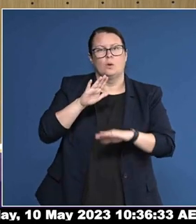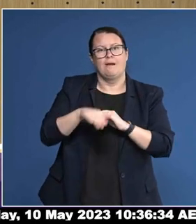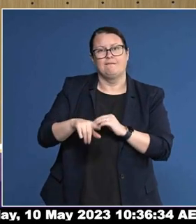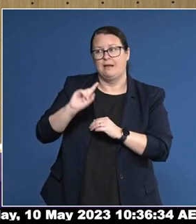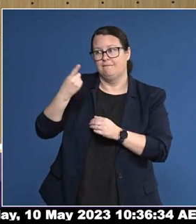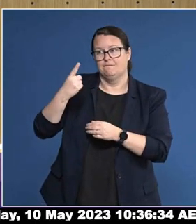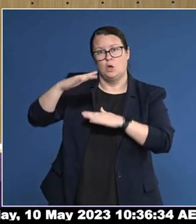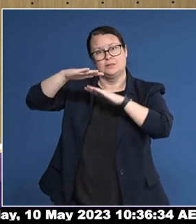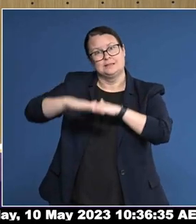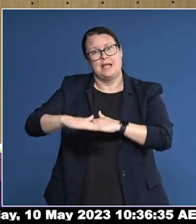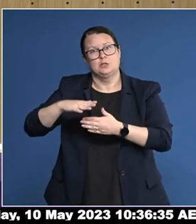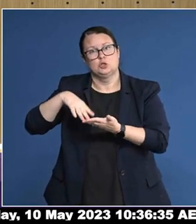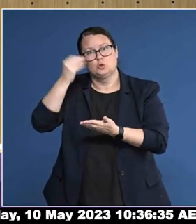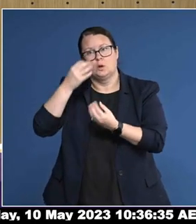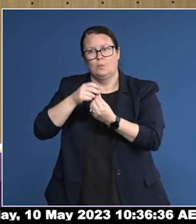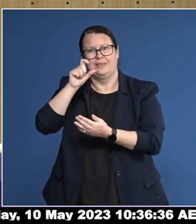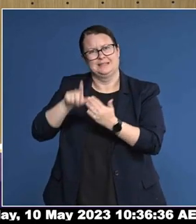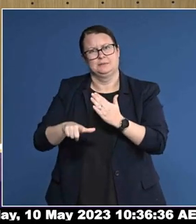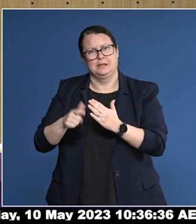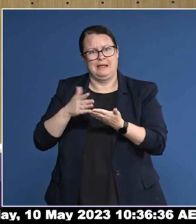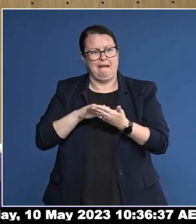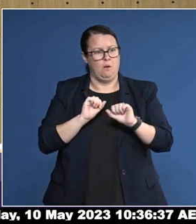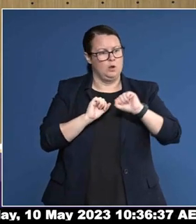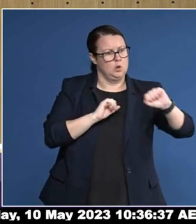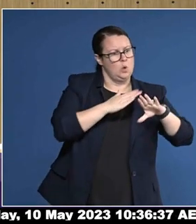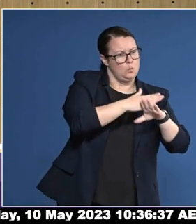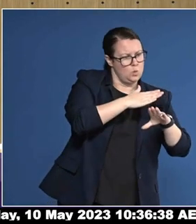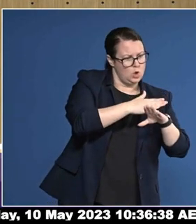How does your portfolio interact with the other portfolio?